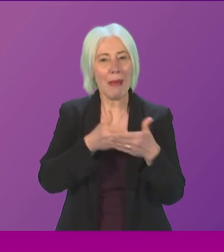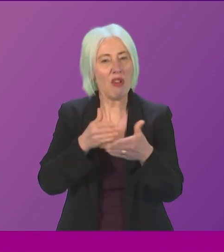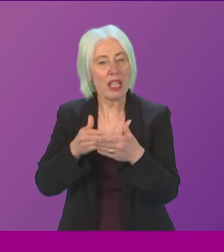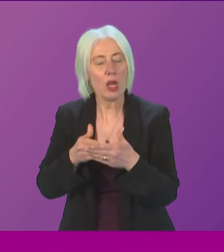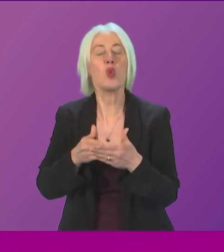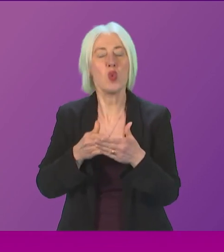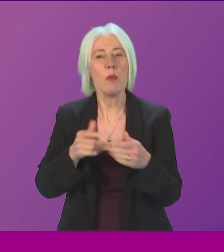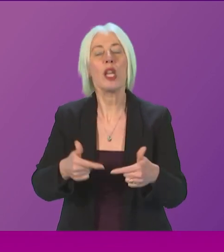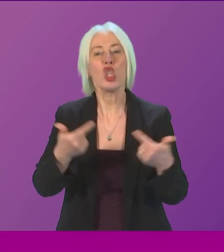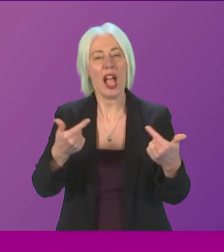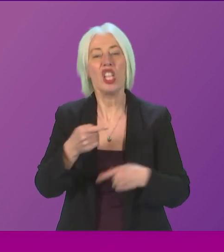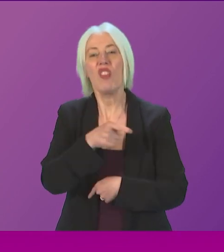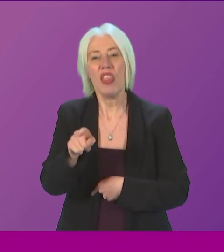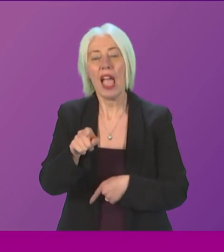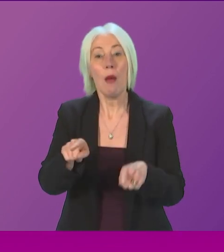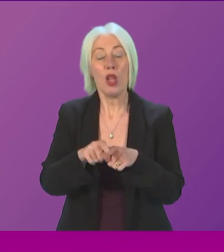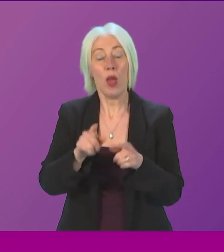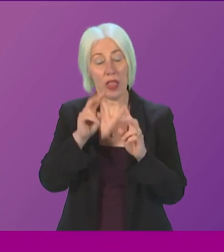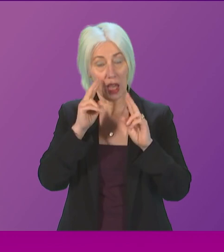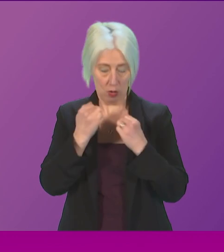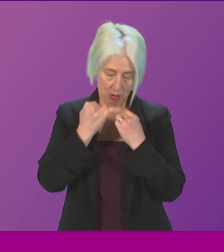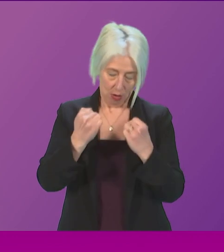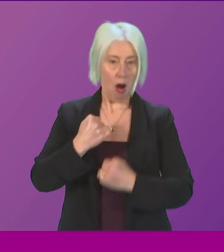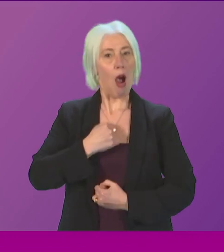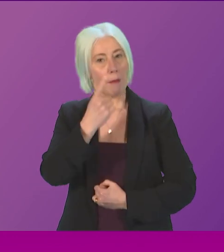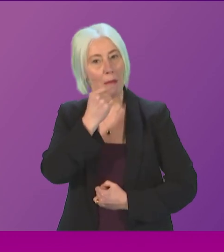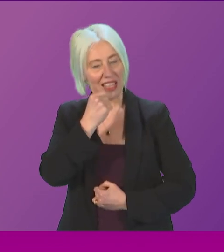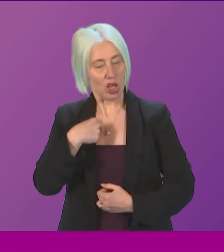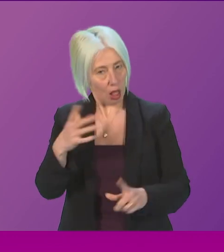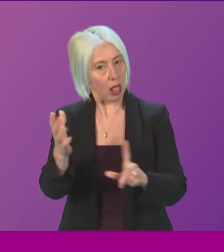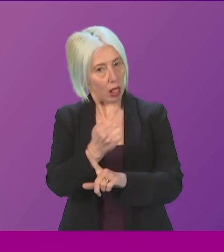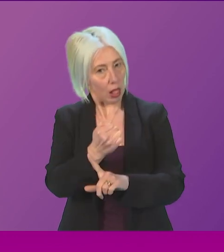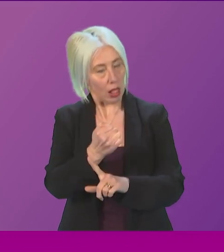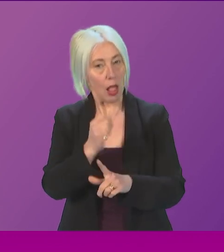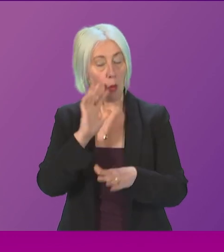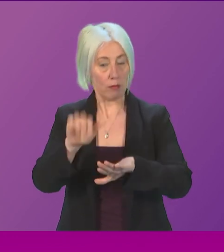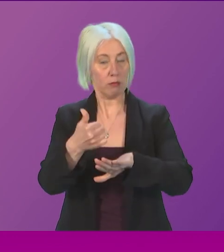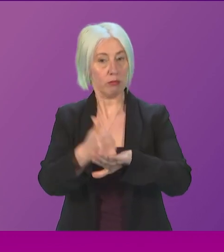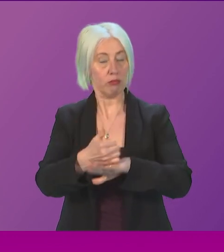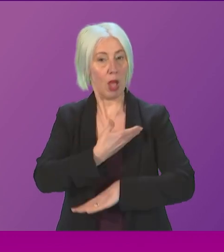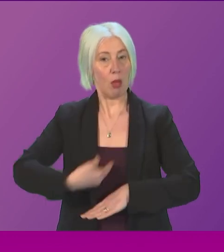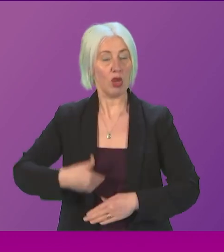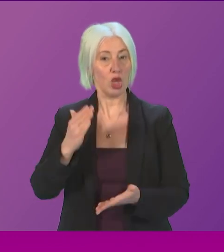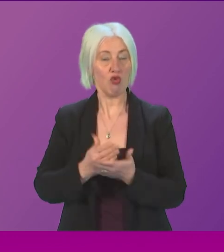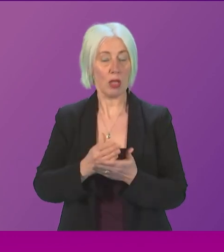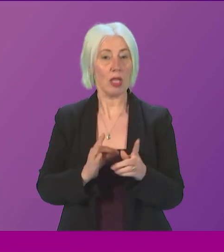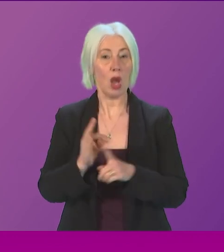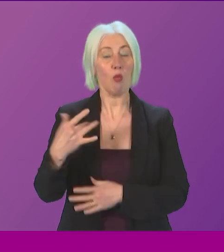and of course, in realising their potential. Since it was established, the Prince’s Trust has helped to improve the lives of many people